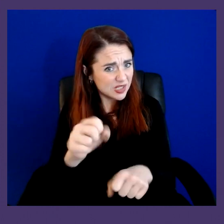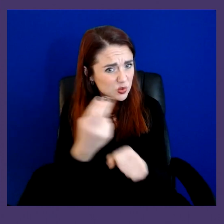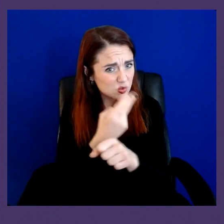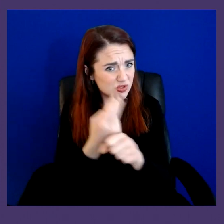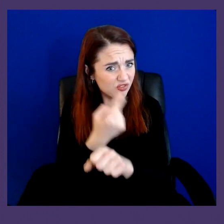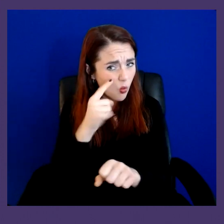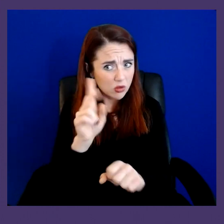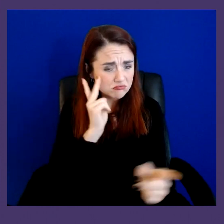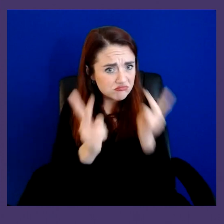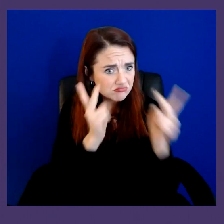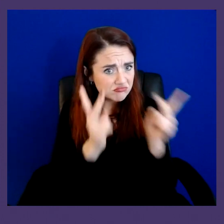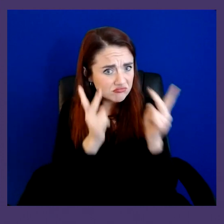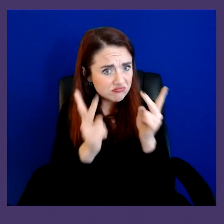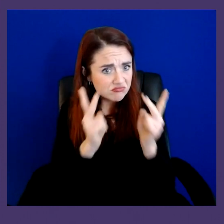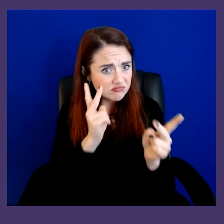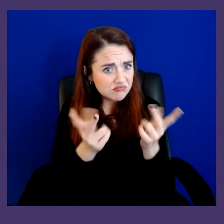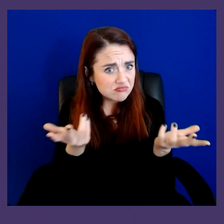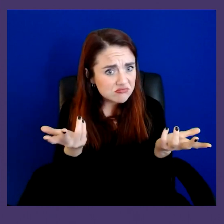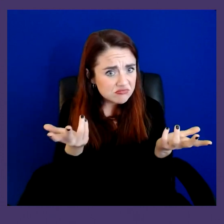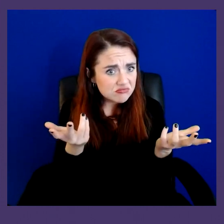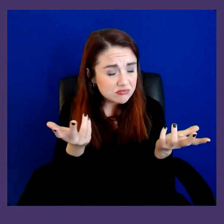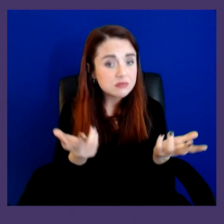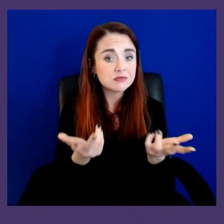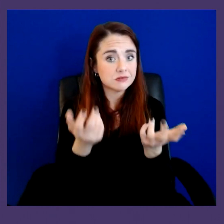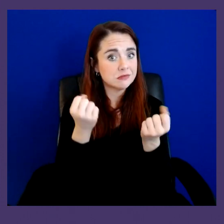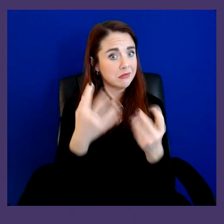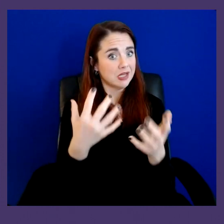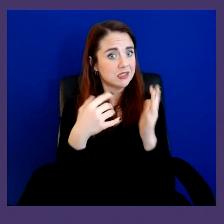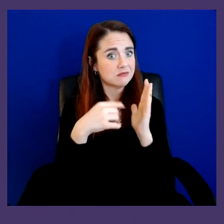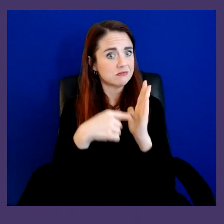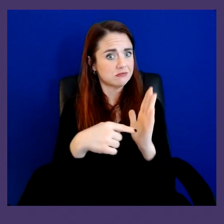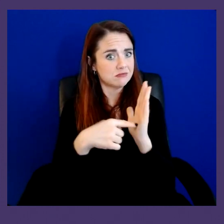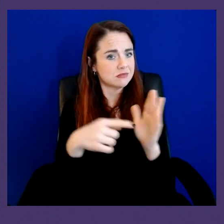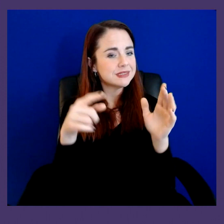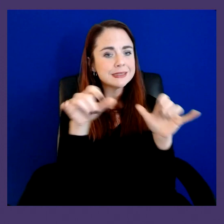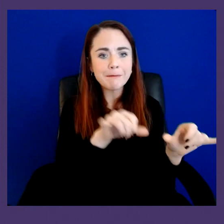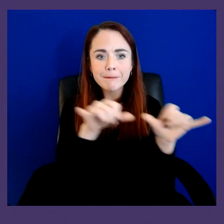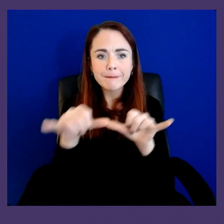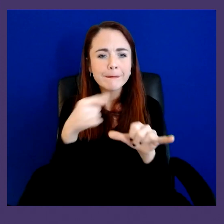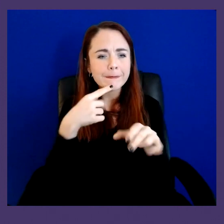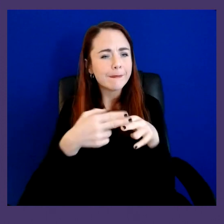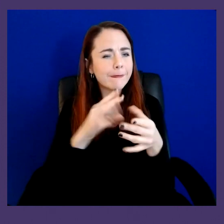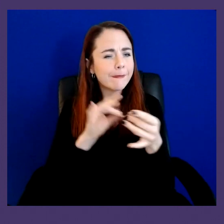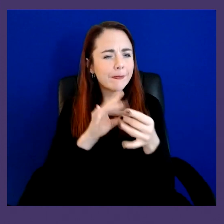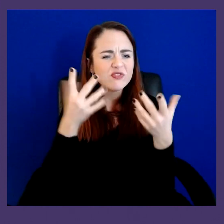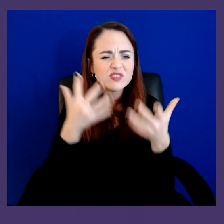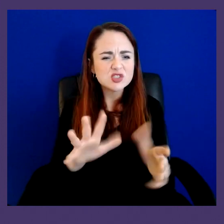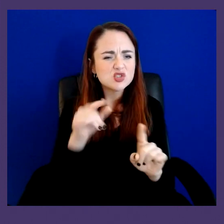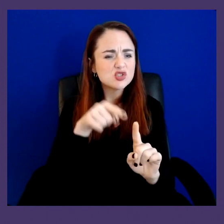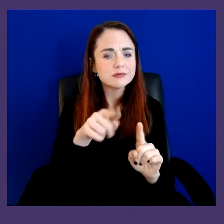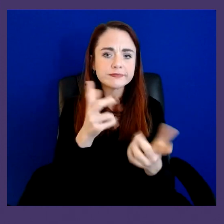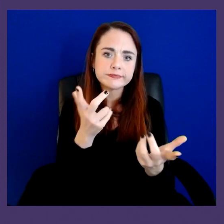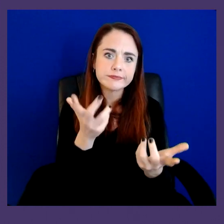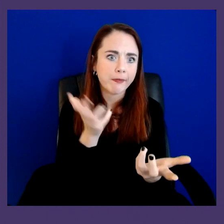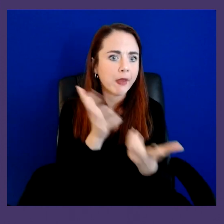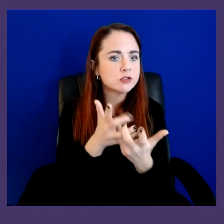A lot of the use cases are the same that I mentioned before. It's like matching your clothes, figuring out, is this